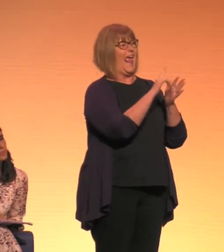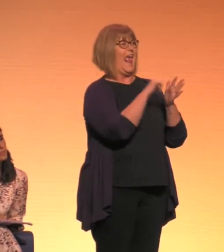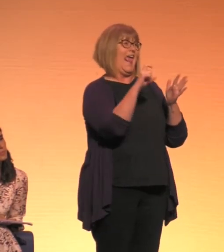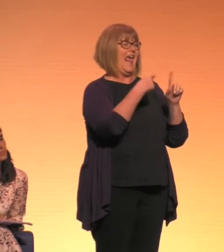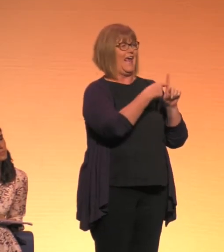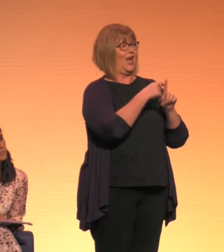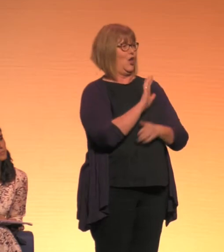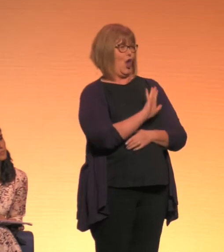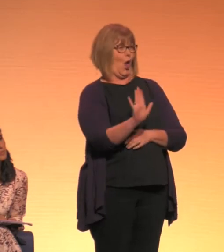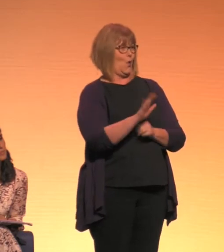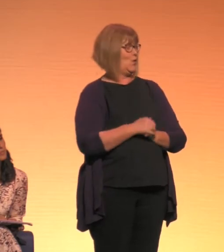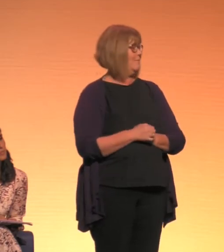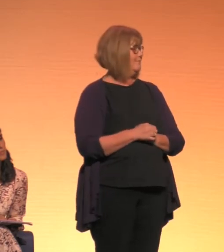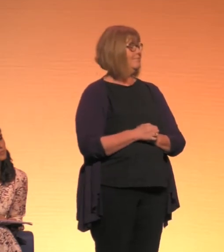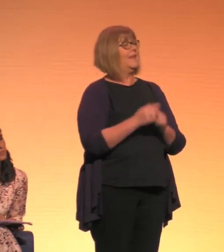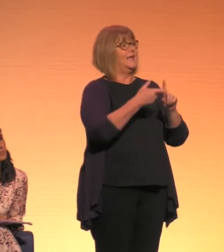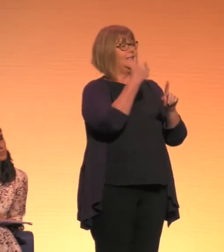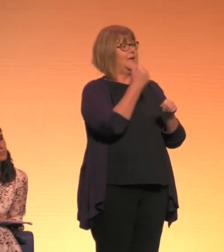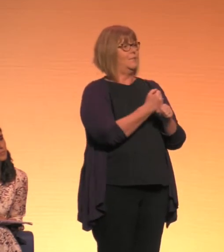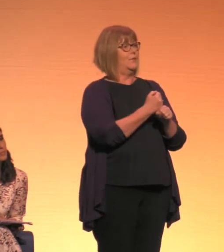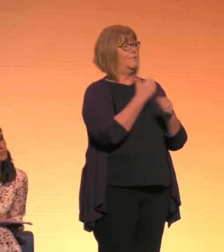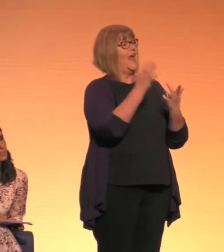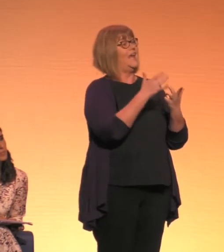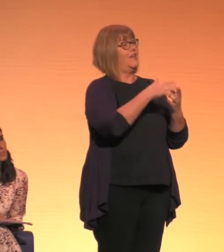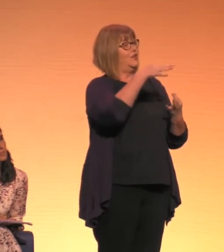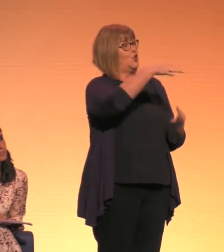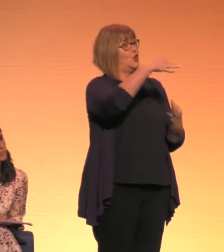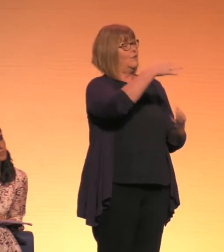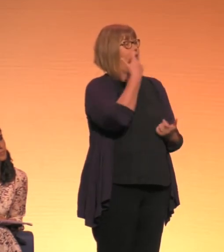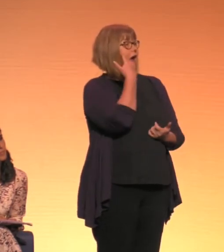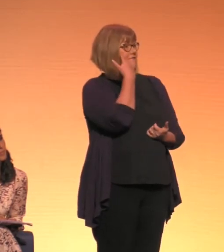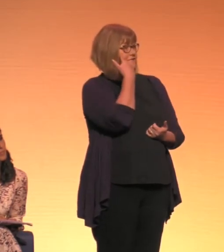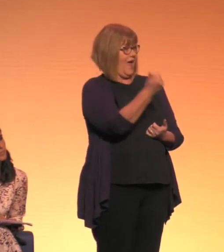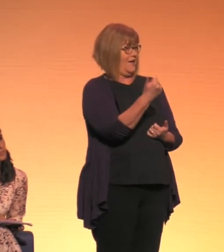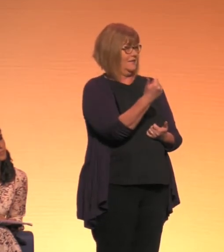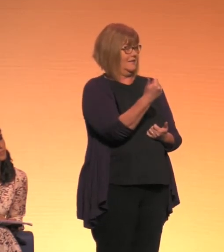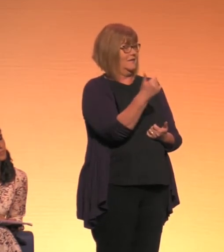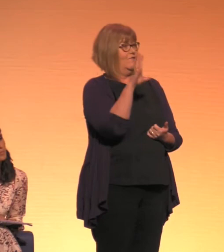By way of example, there was another document I found in my treasure trove from the mid-'90s.